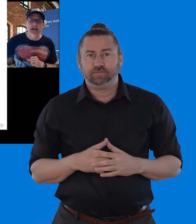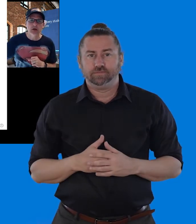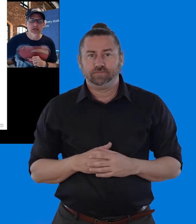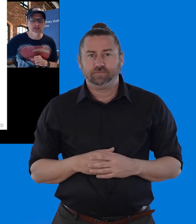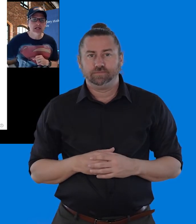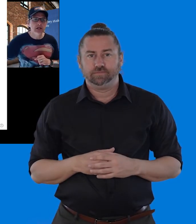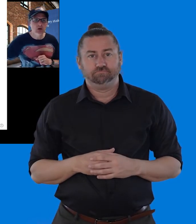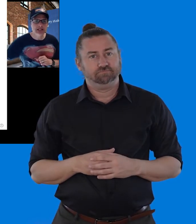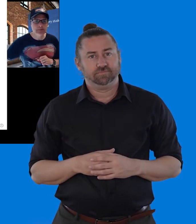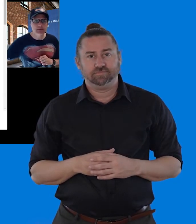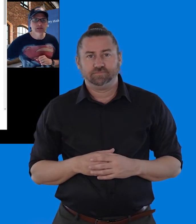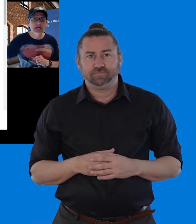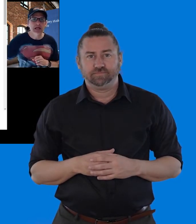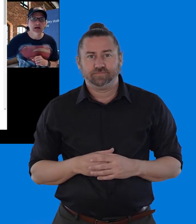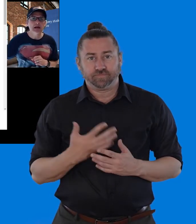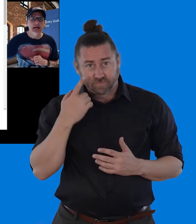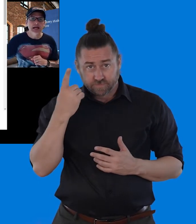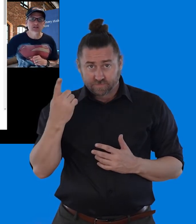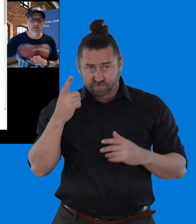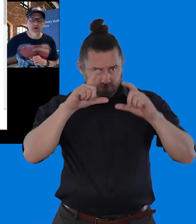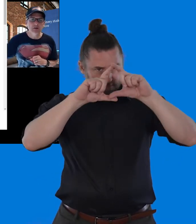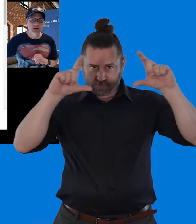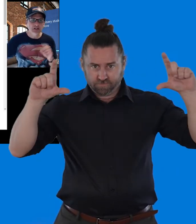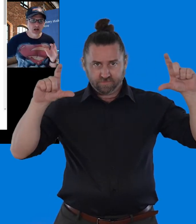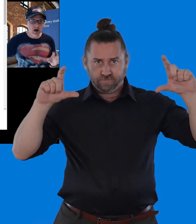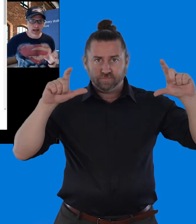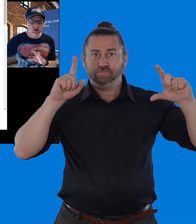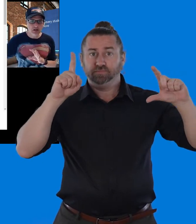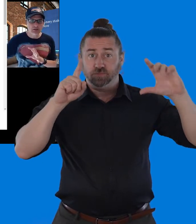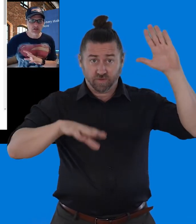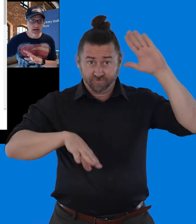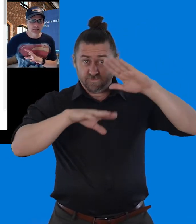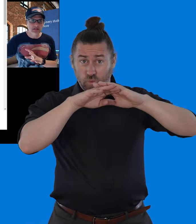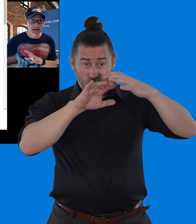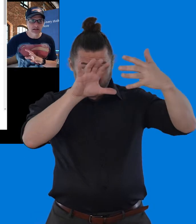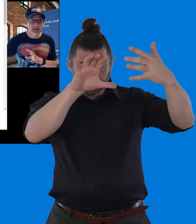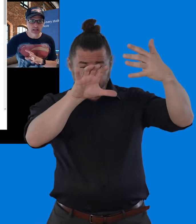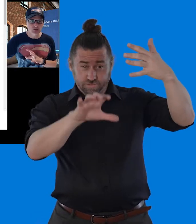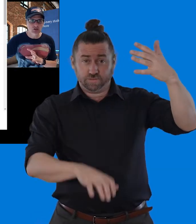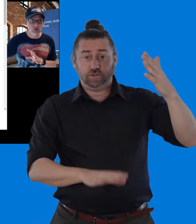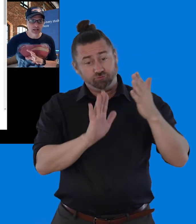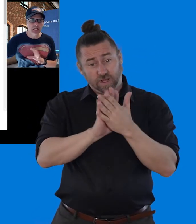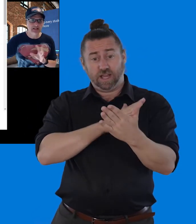Now you can see that what's happening here is I've got the entire document translated into Korean.